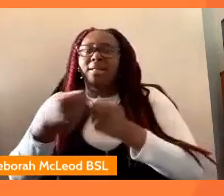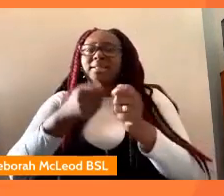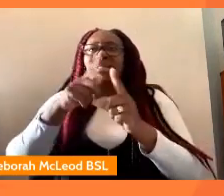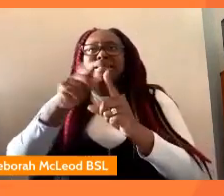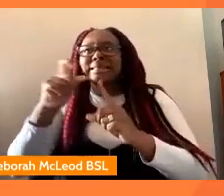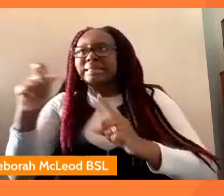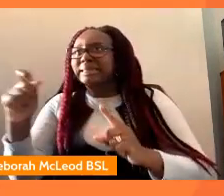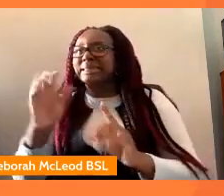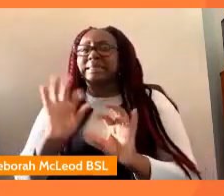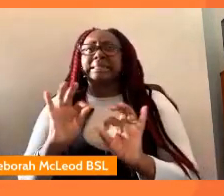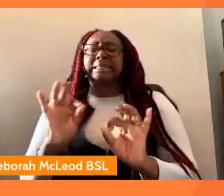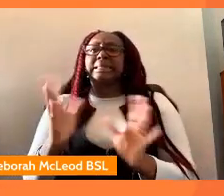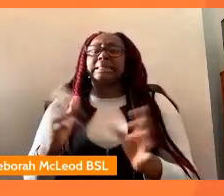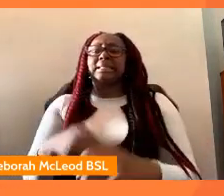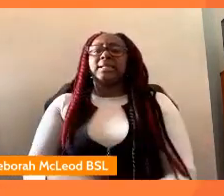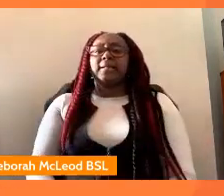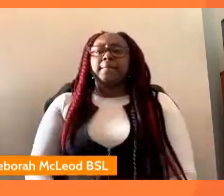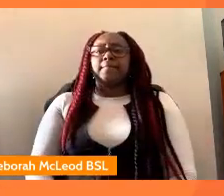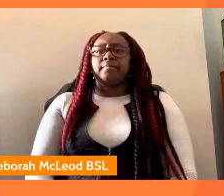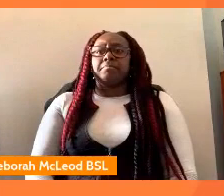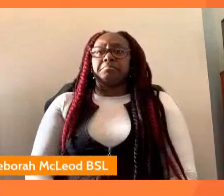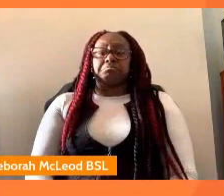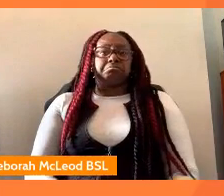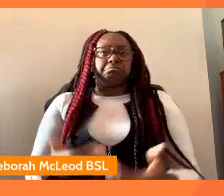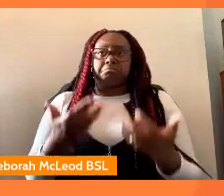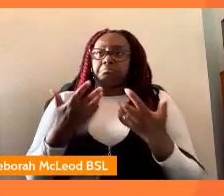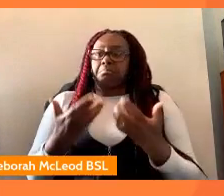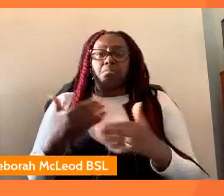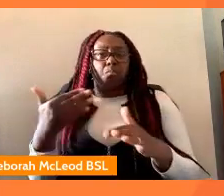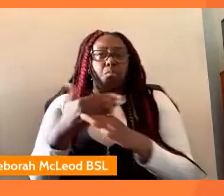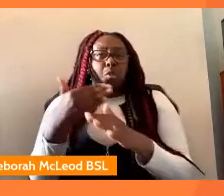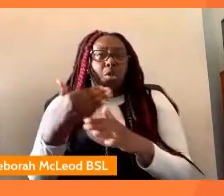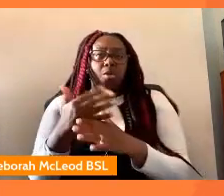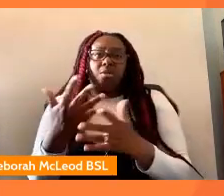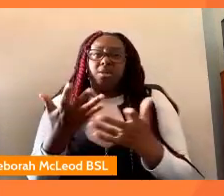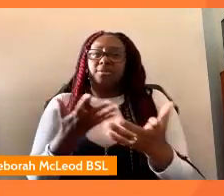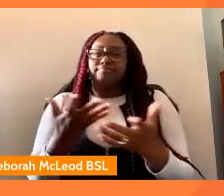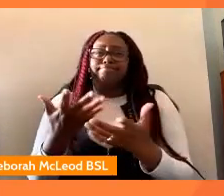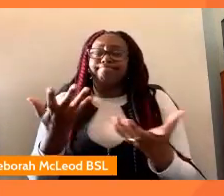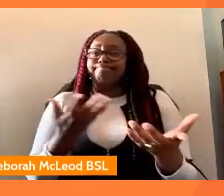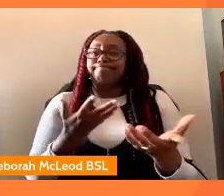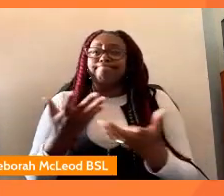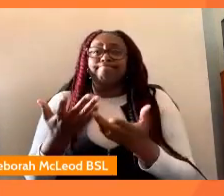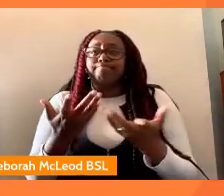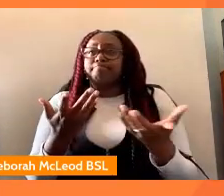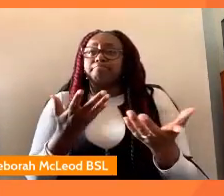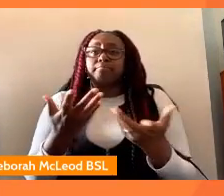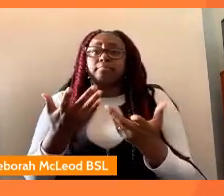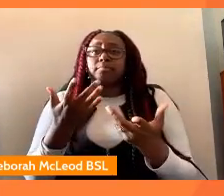And currently a lot of the work we are doing is able to be housed at the